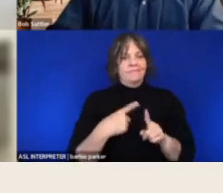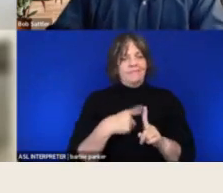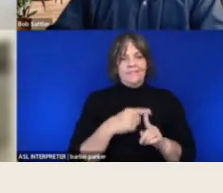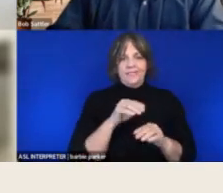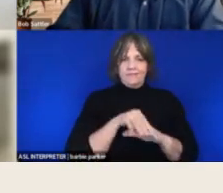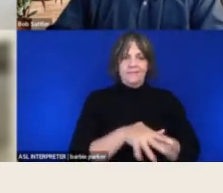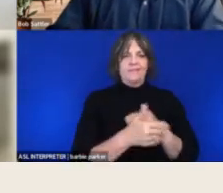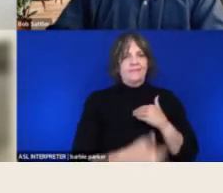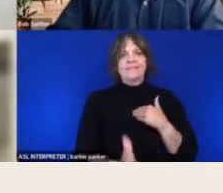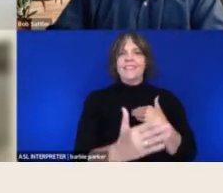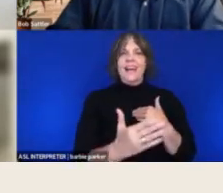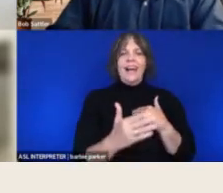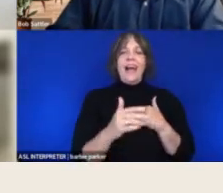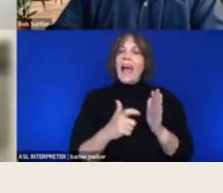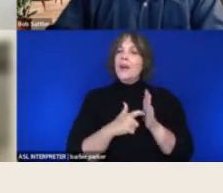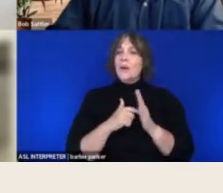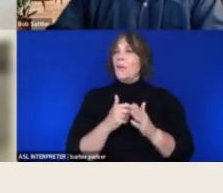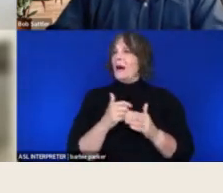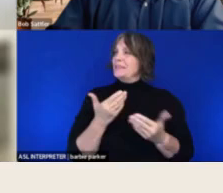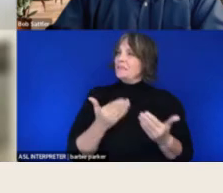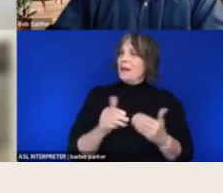minutes at the beginning of a meeting.